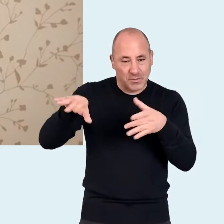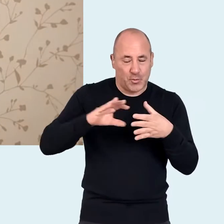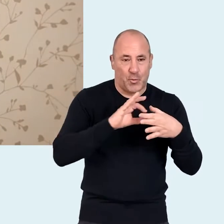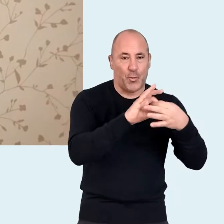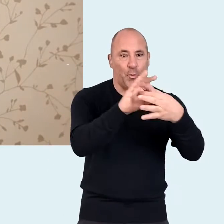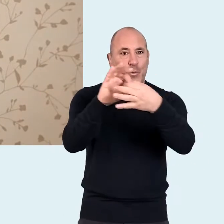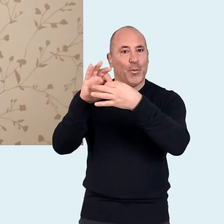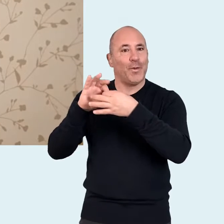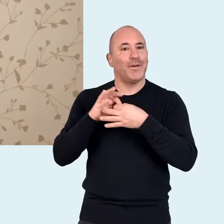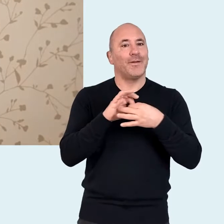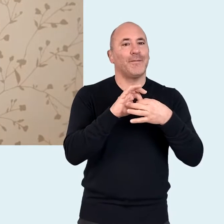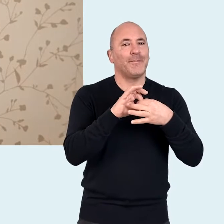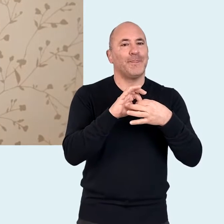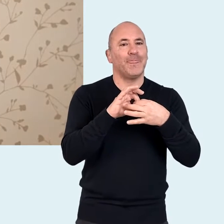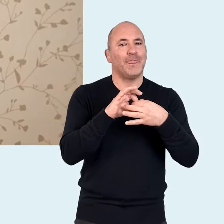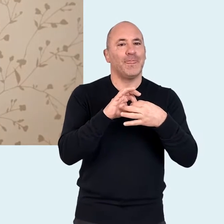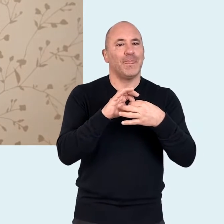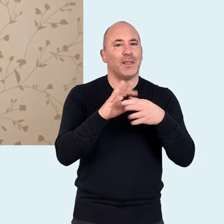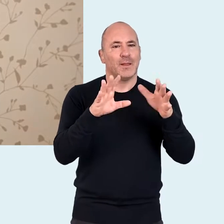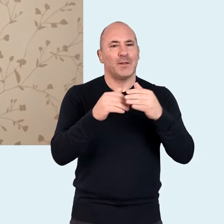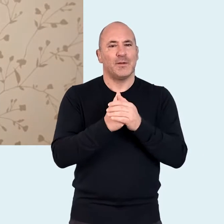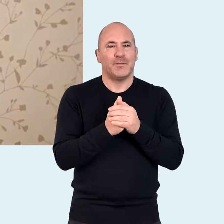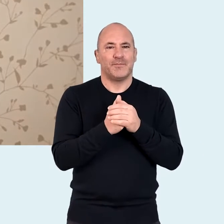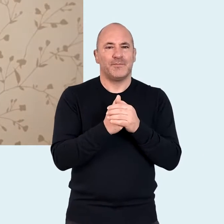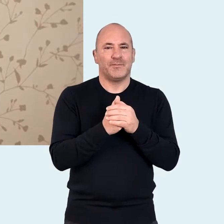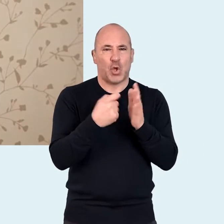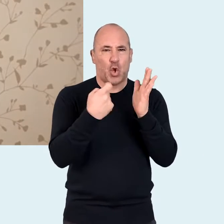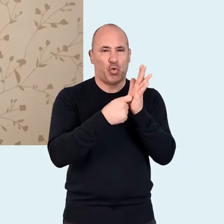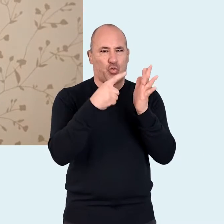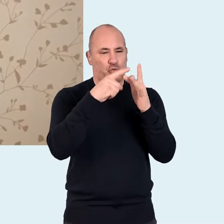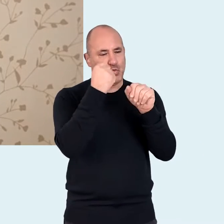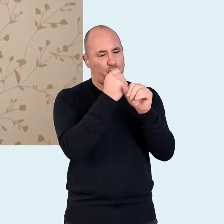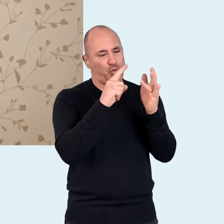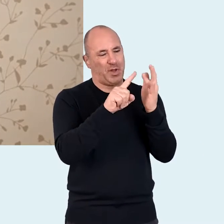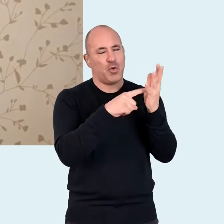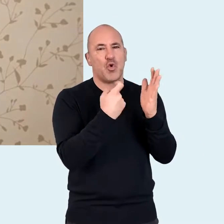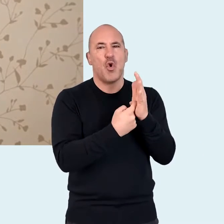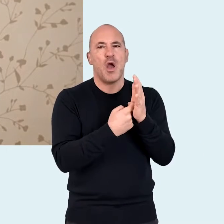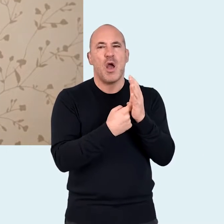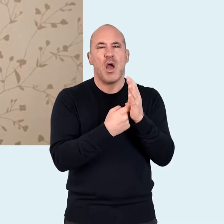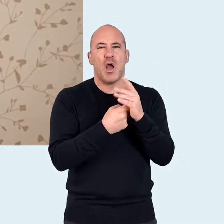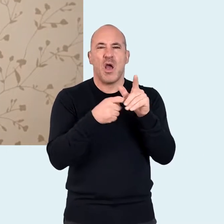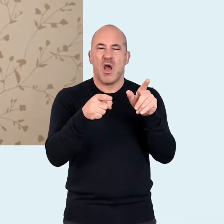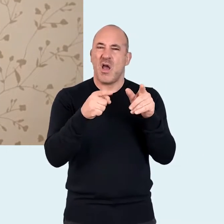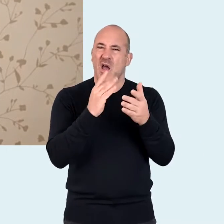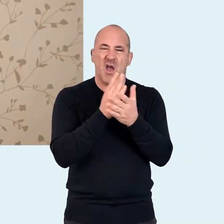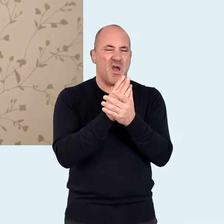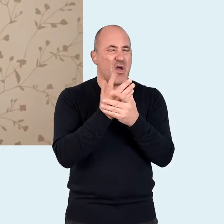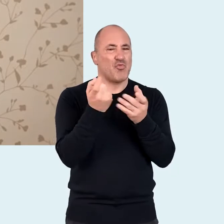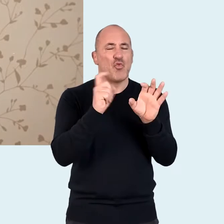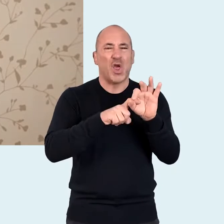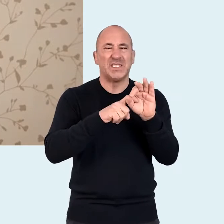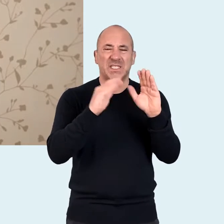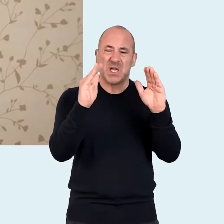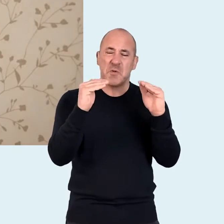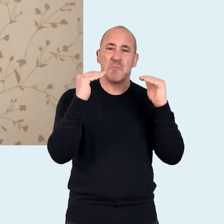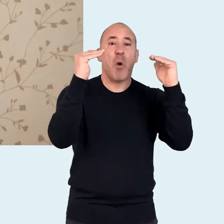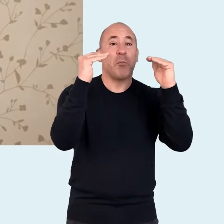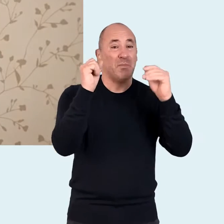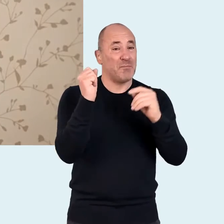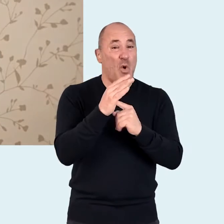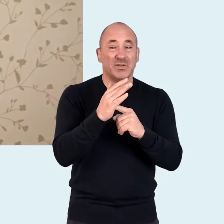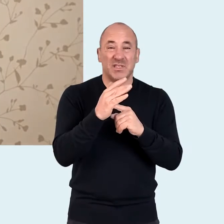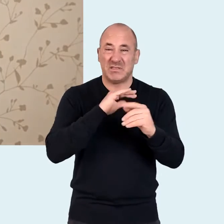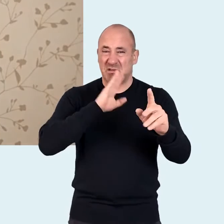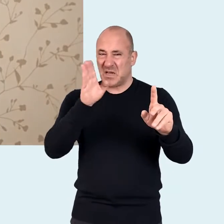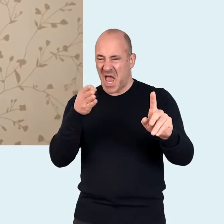discoveries about each individual and how that can come together as a cohesive whole.